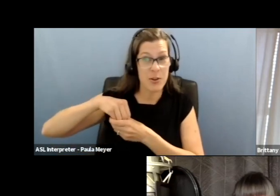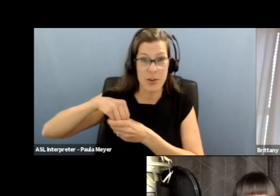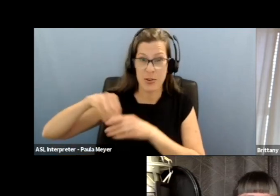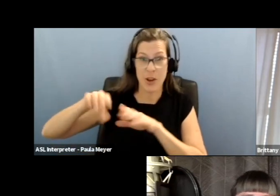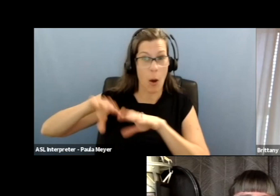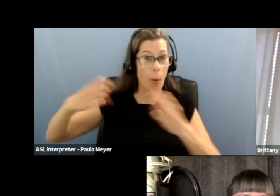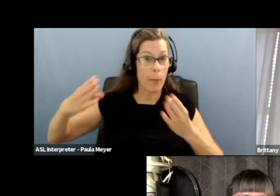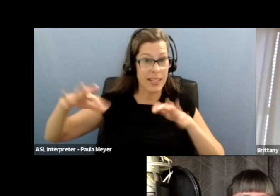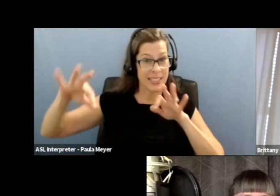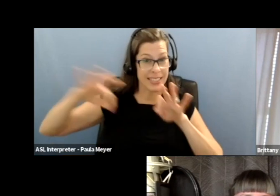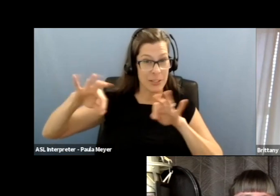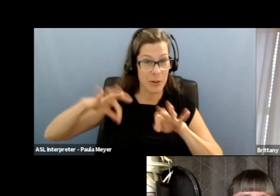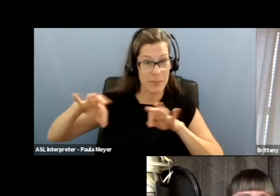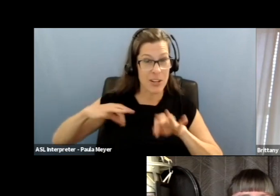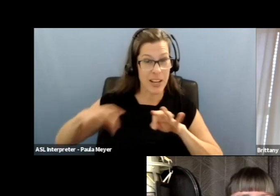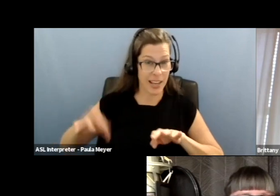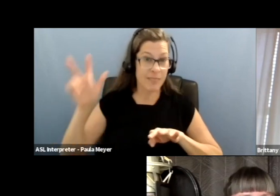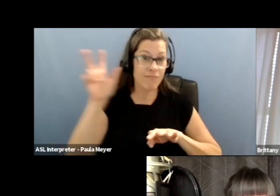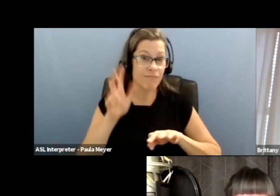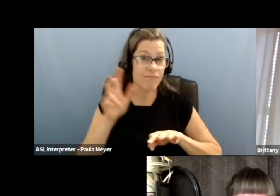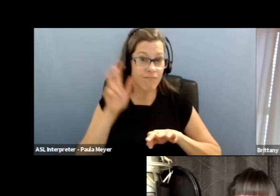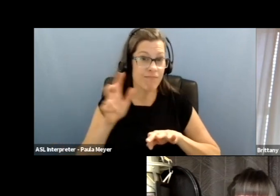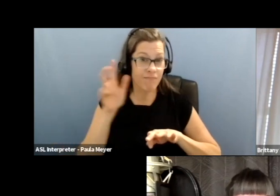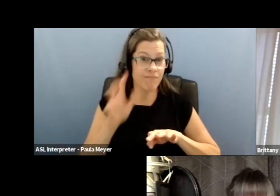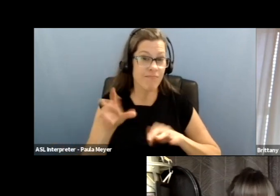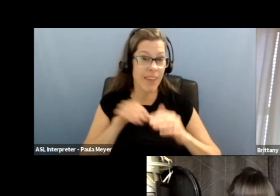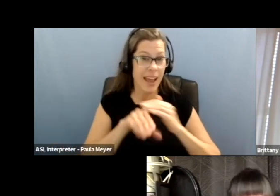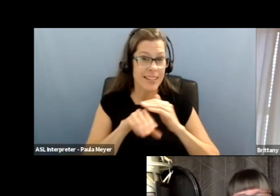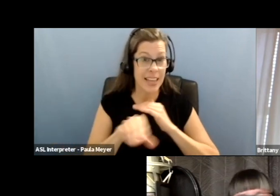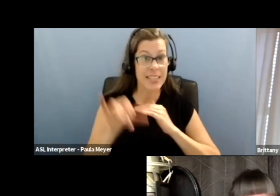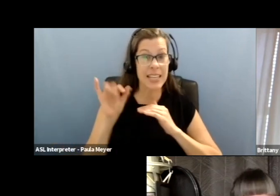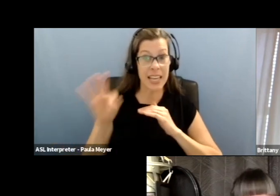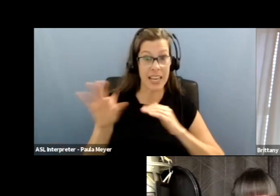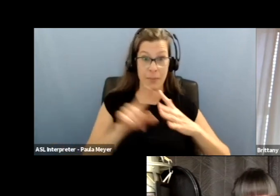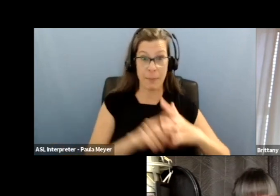and if you've included access from the beginning, I think it's